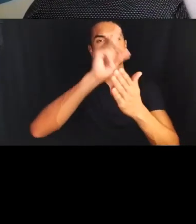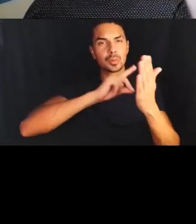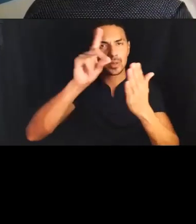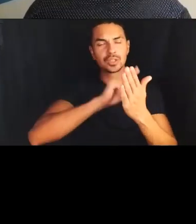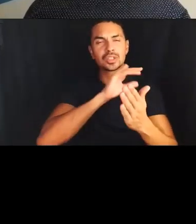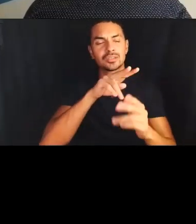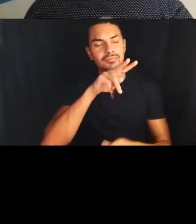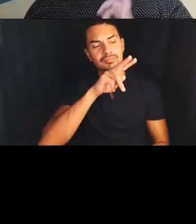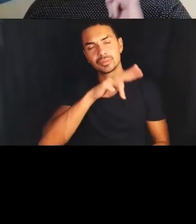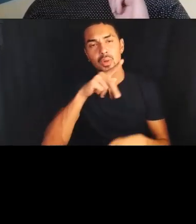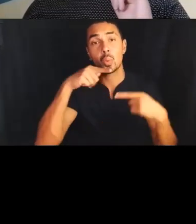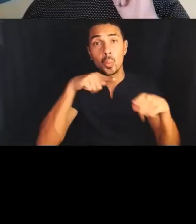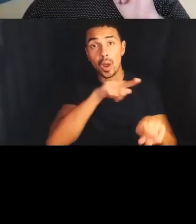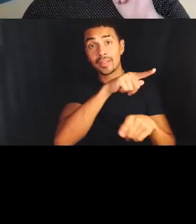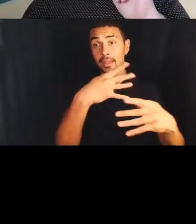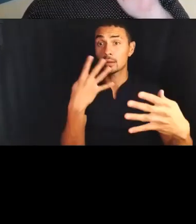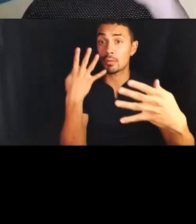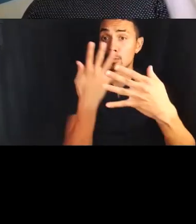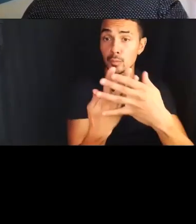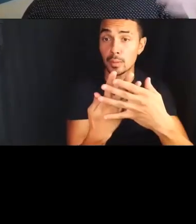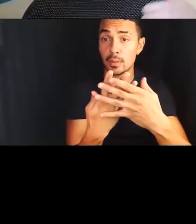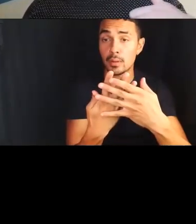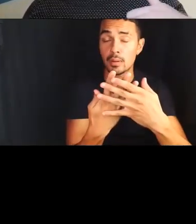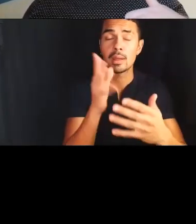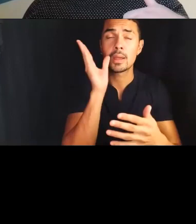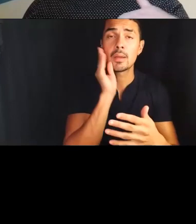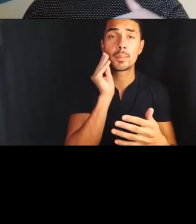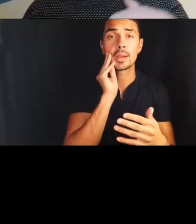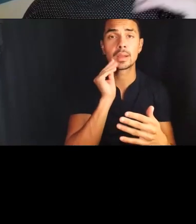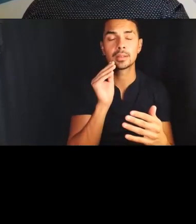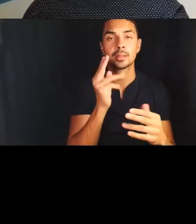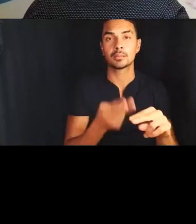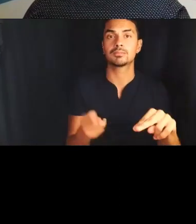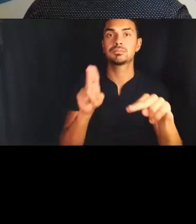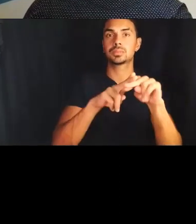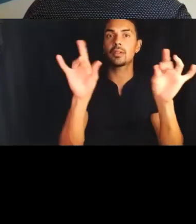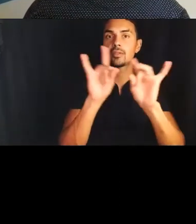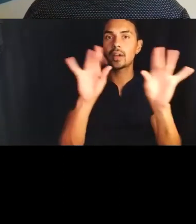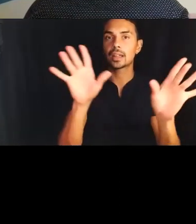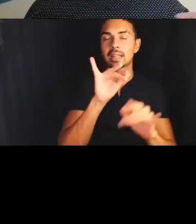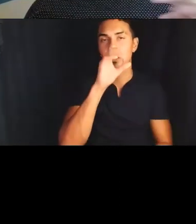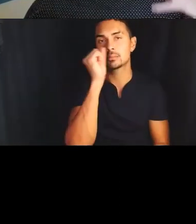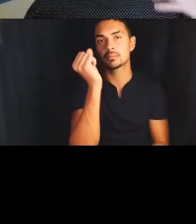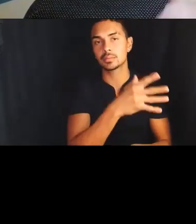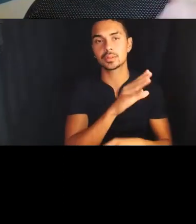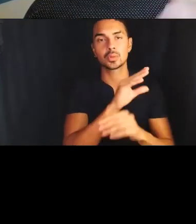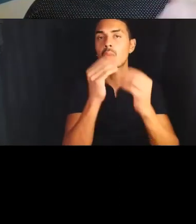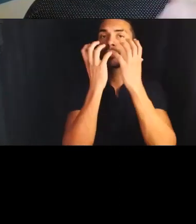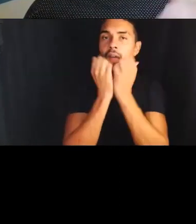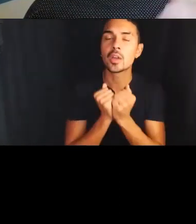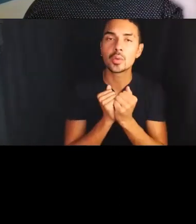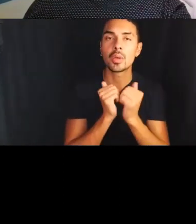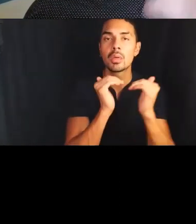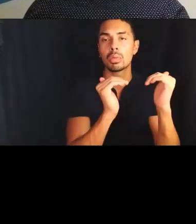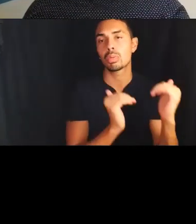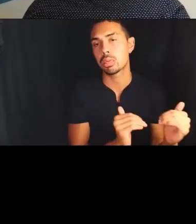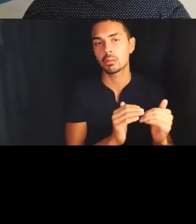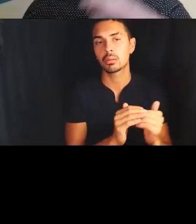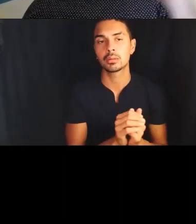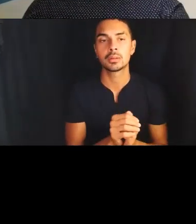while they were incarcerated, experiencing increased violence and being devalued while incarcerated,